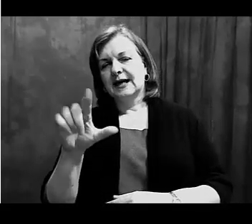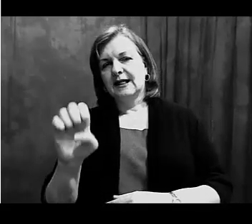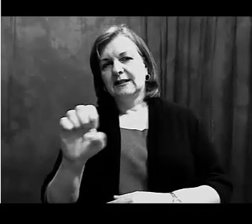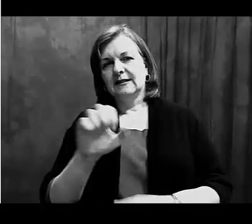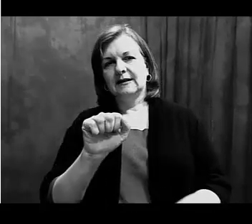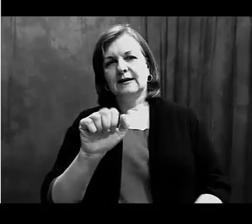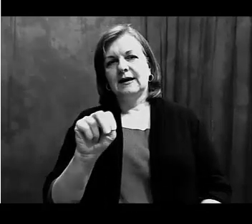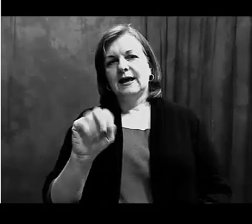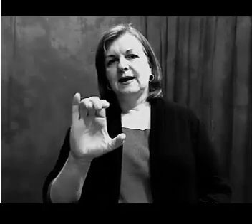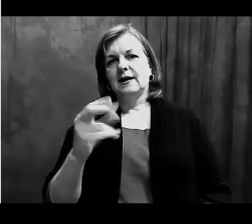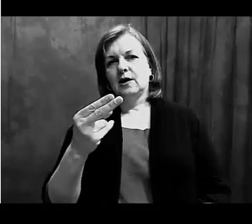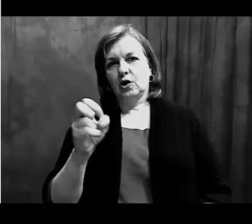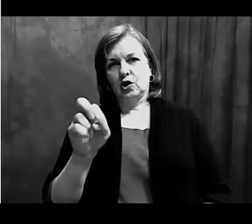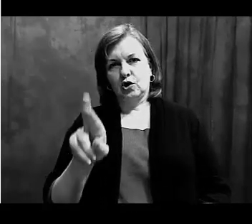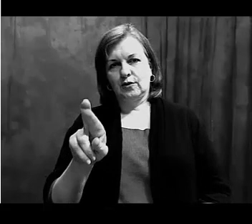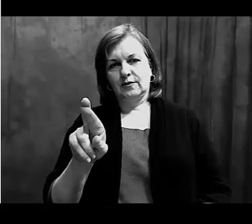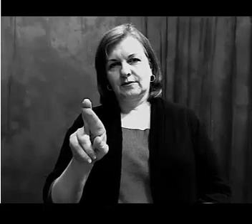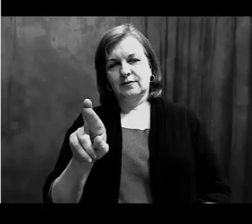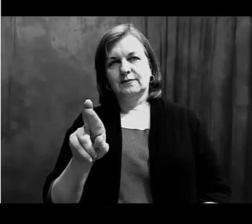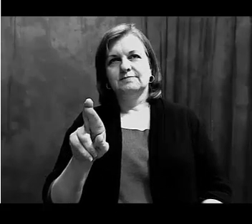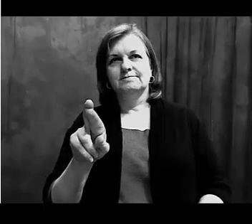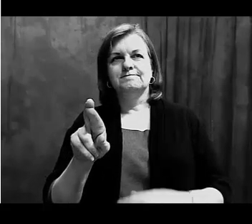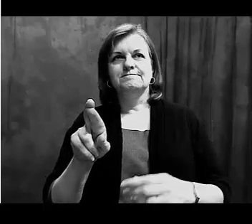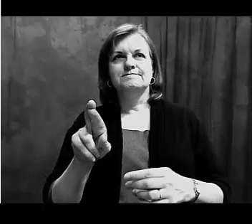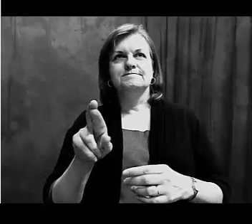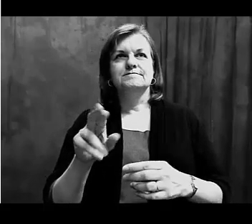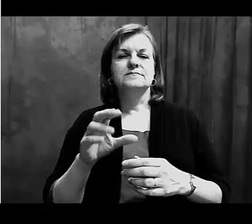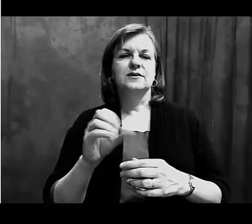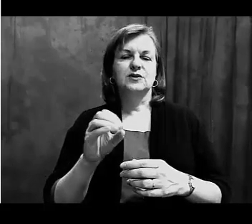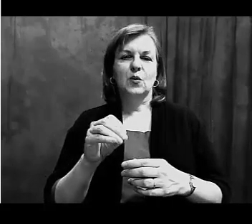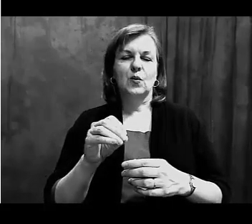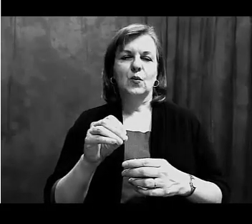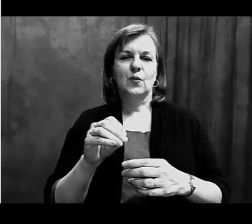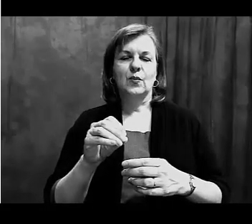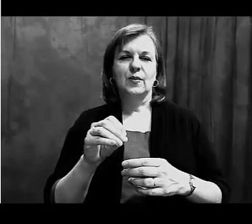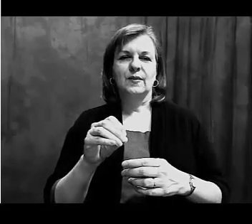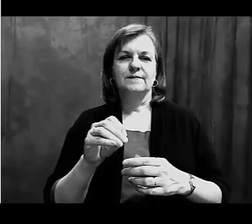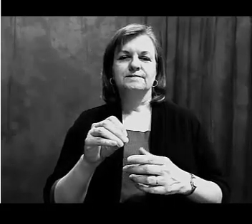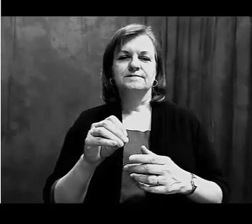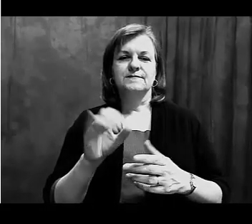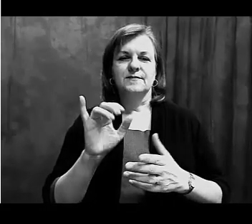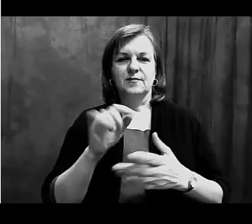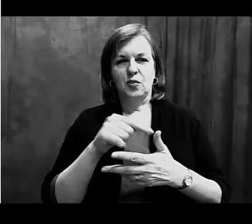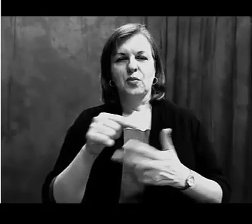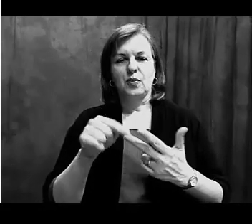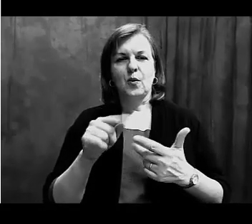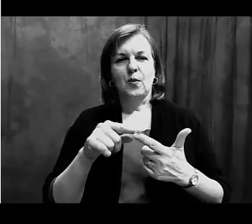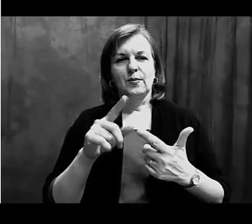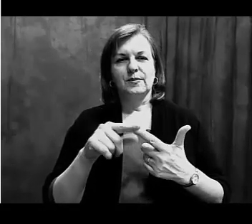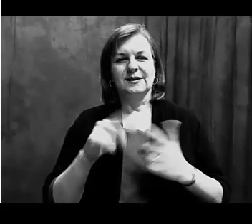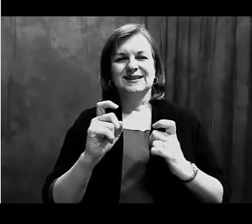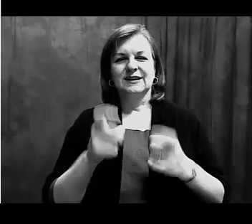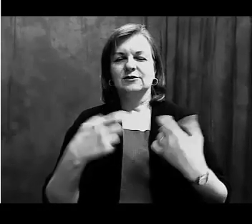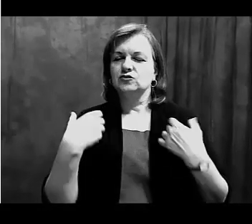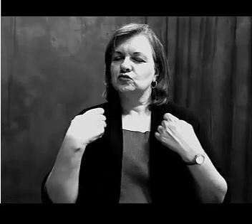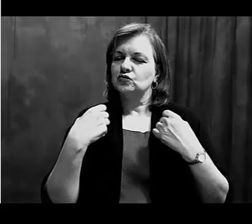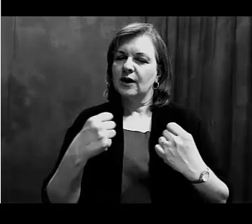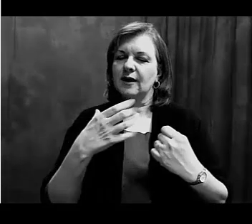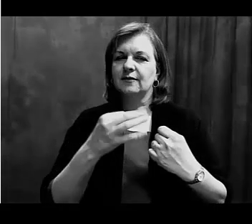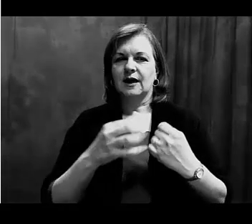for organelles we look at them as giving great strength